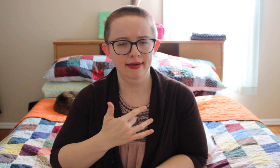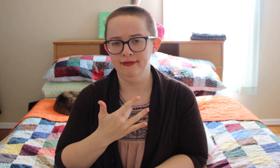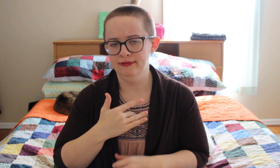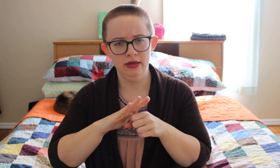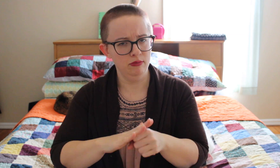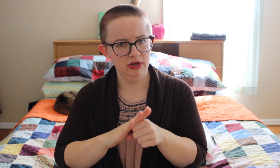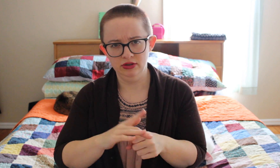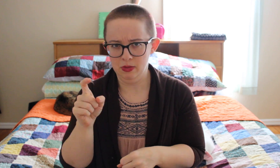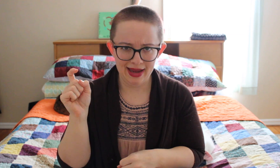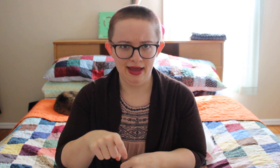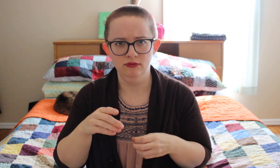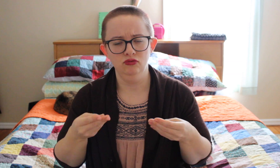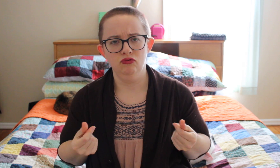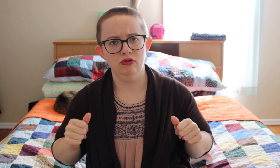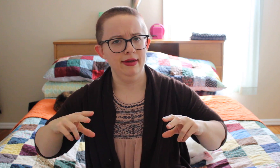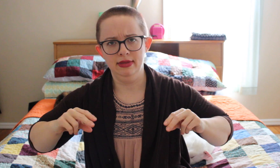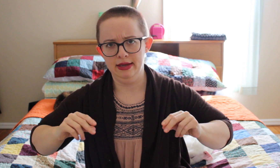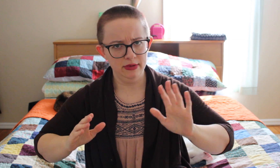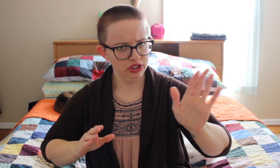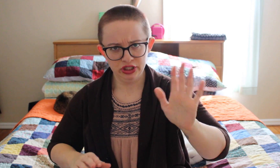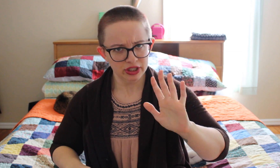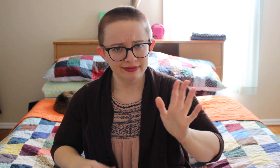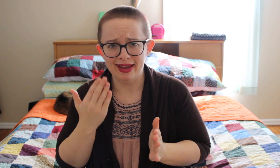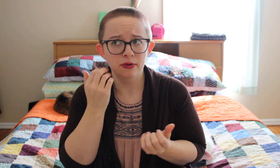Do not feel pressured that you have to cloth diaper.